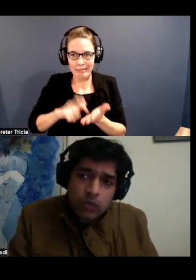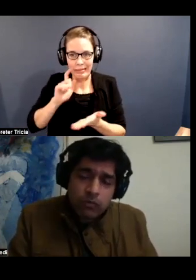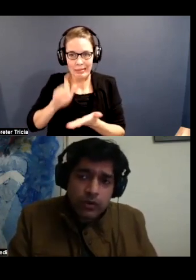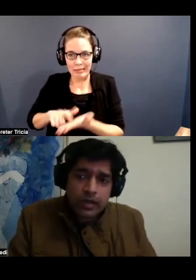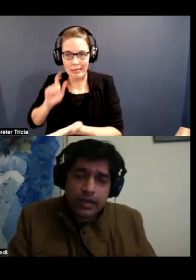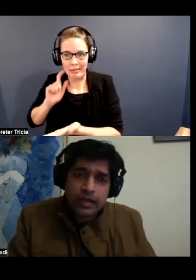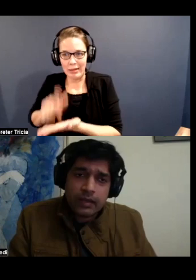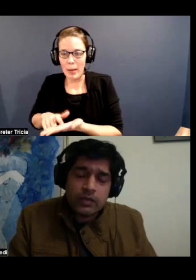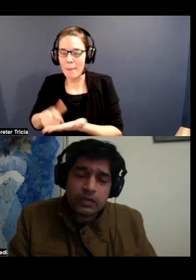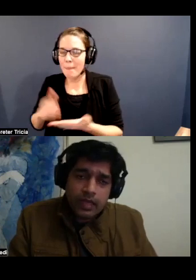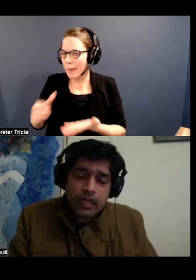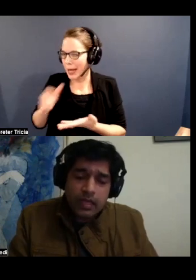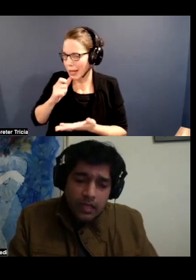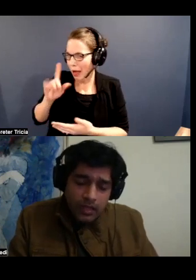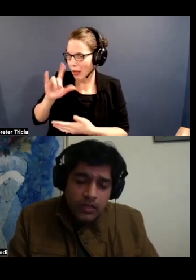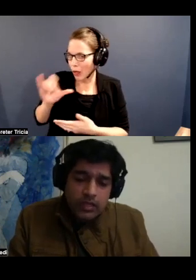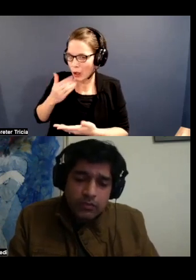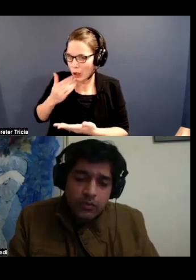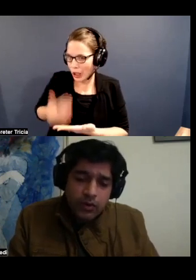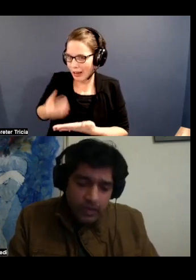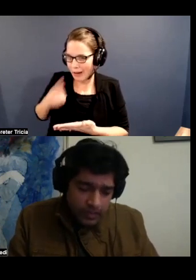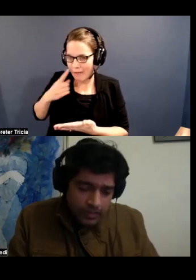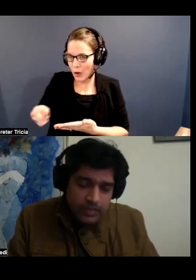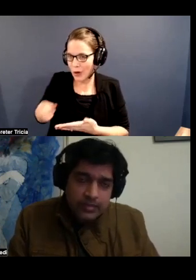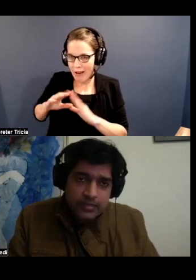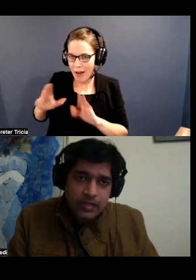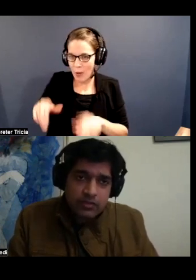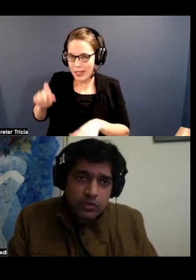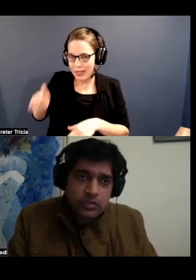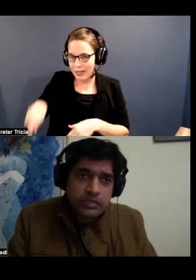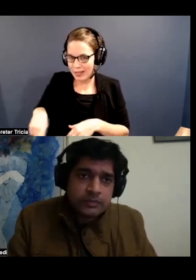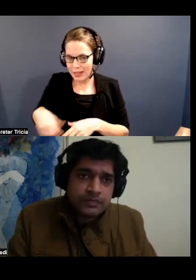for housing needs for LTSS household.